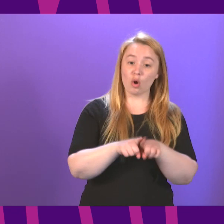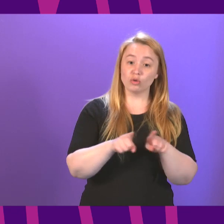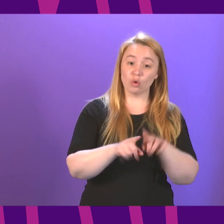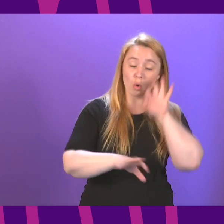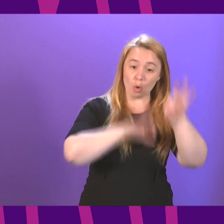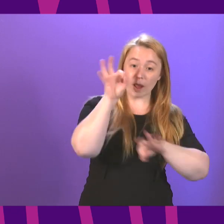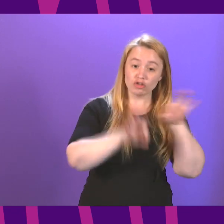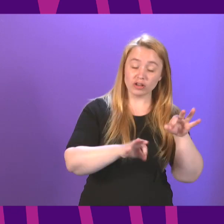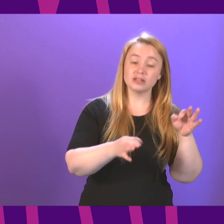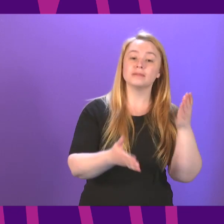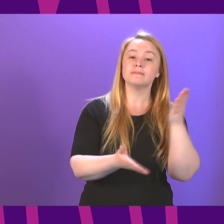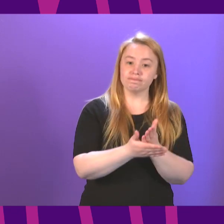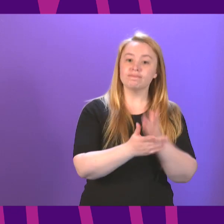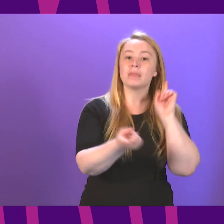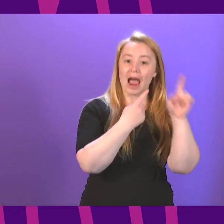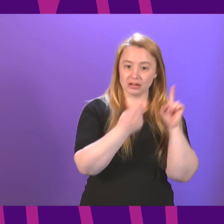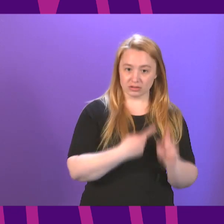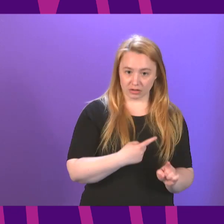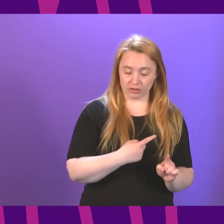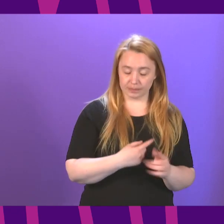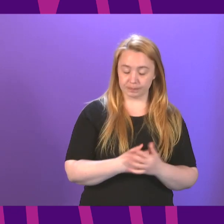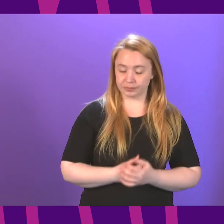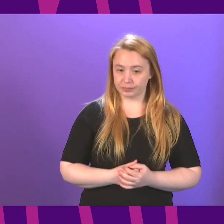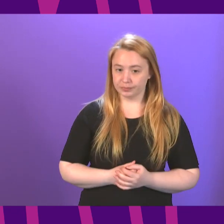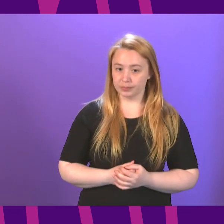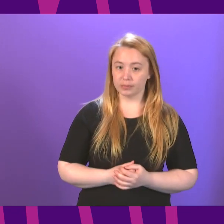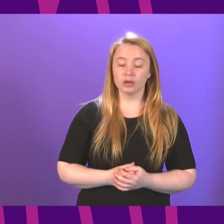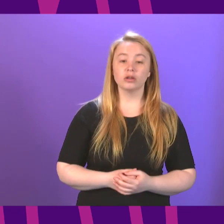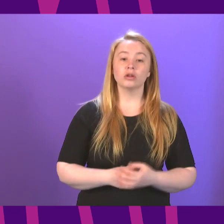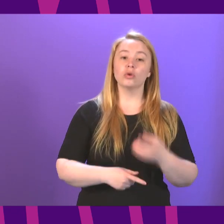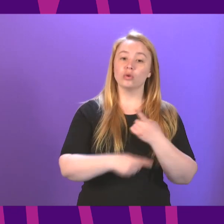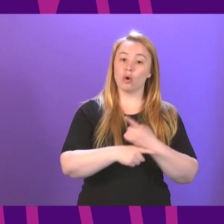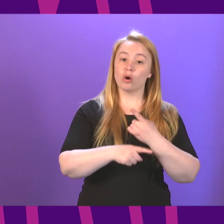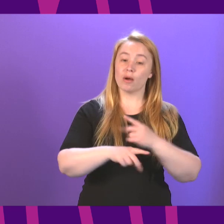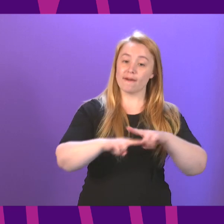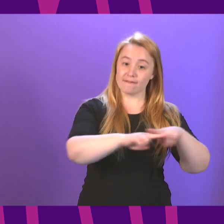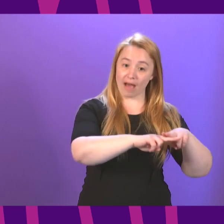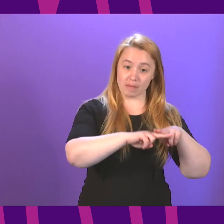With regard to families, the expert panel is—as, I am sure, Anas Sarwar is aware—now